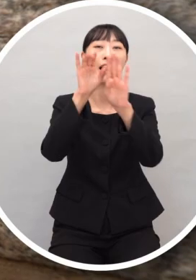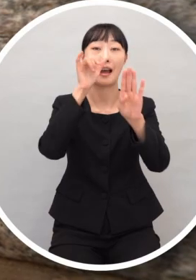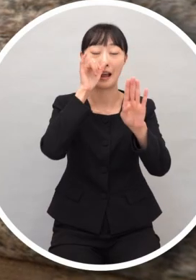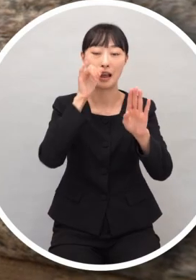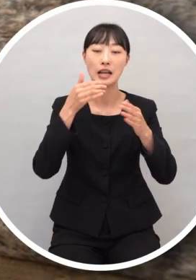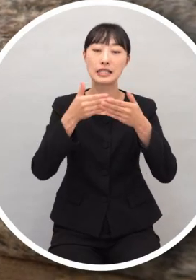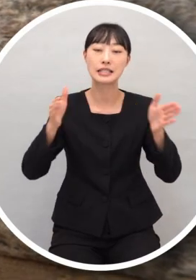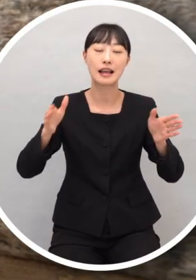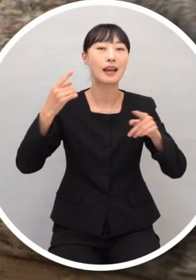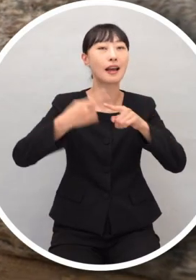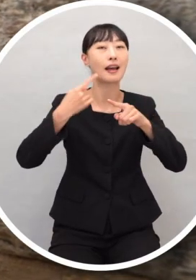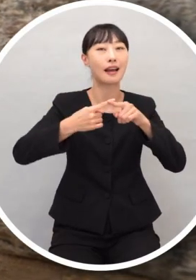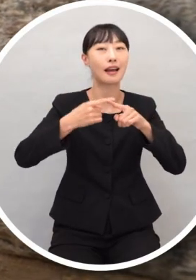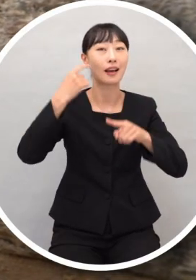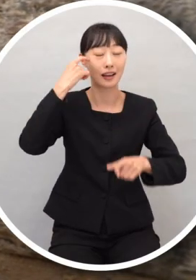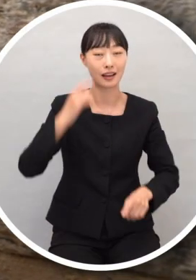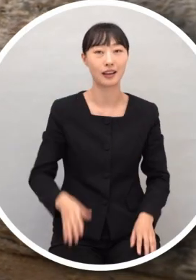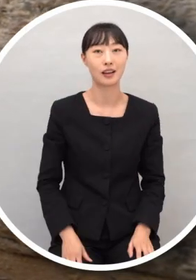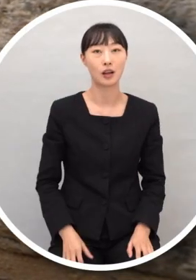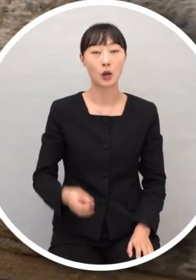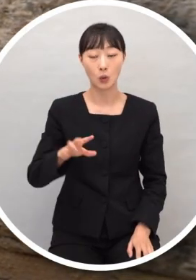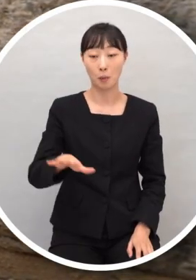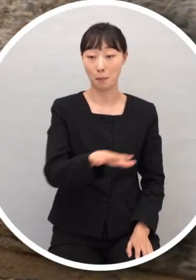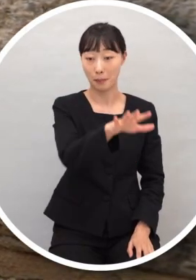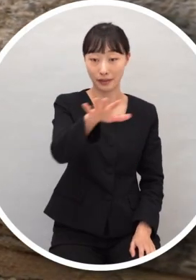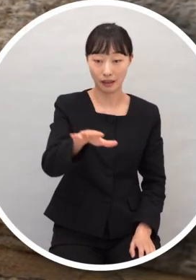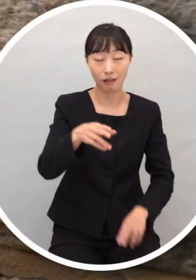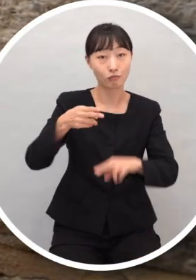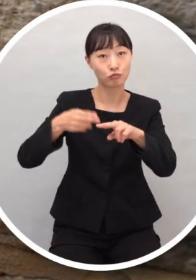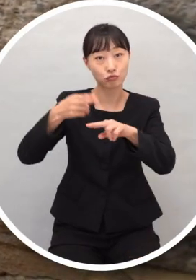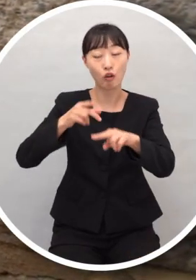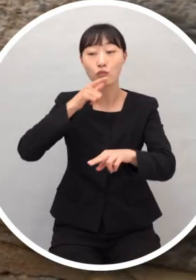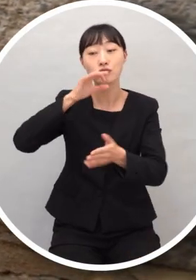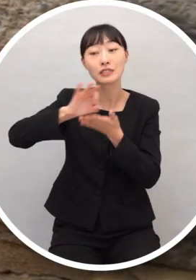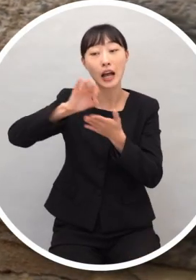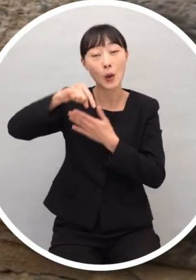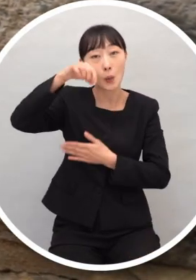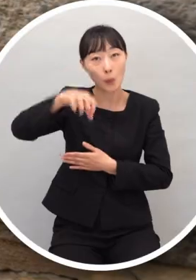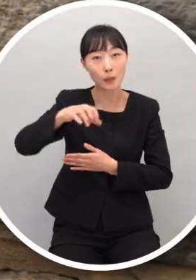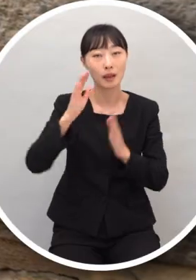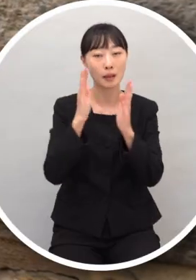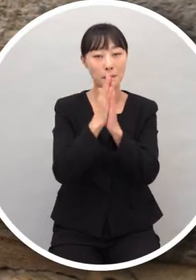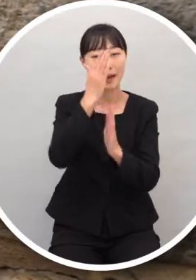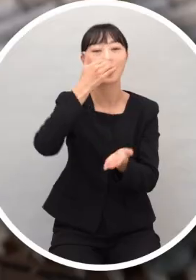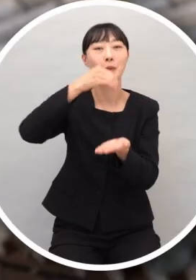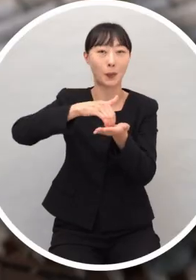Floor tiles were sometimes found in areas where plumbing had been installed, such as the yard and kitchen.